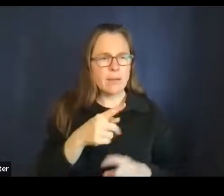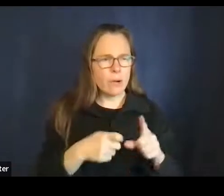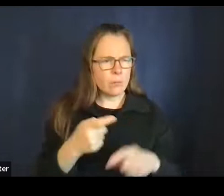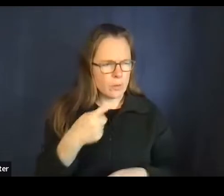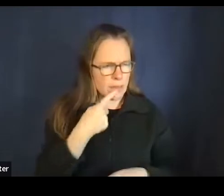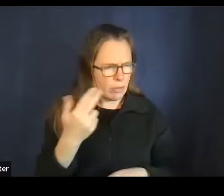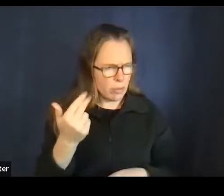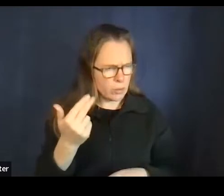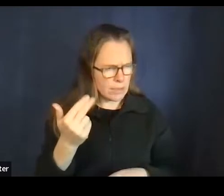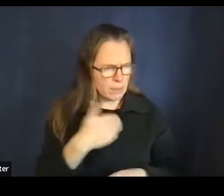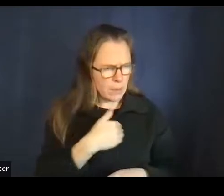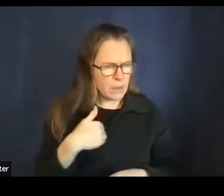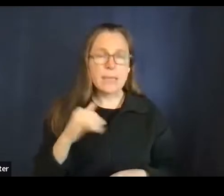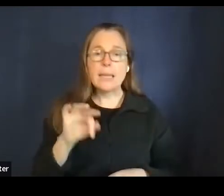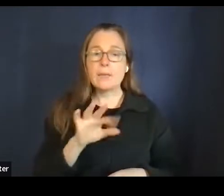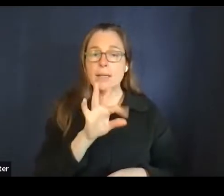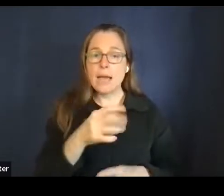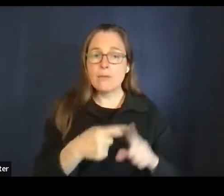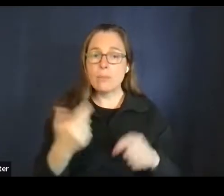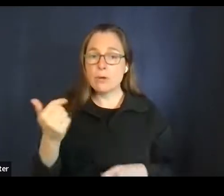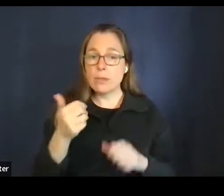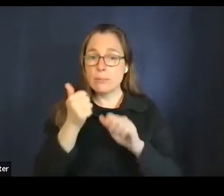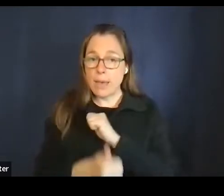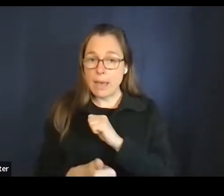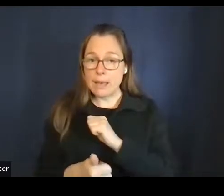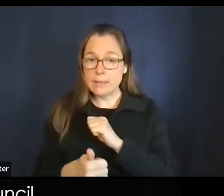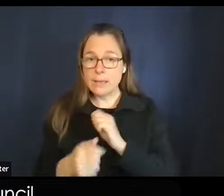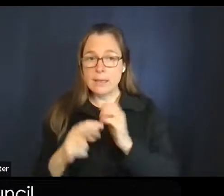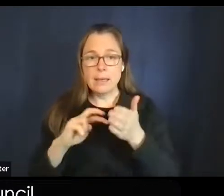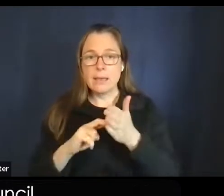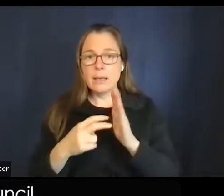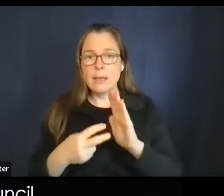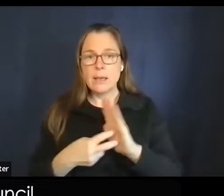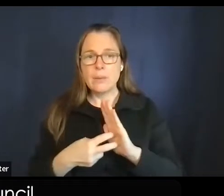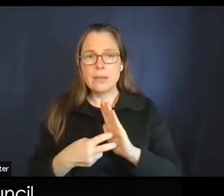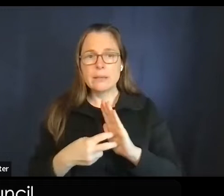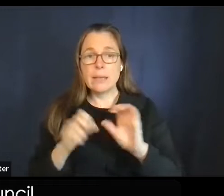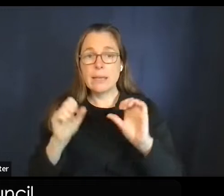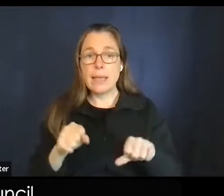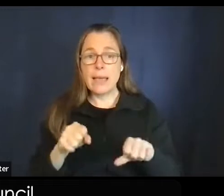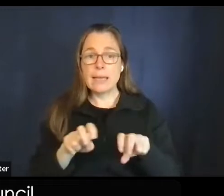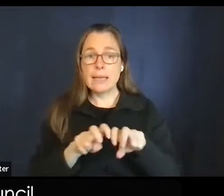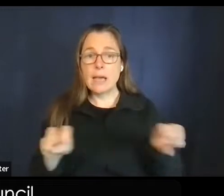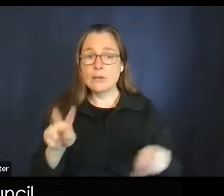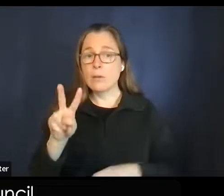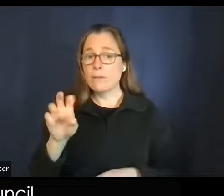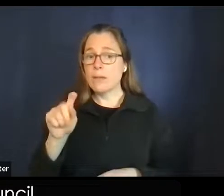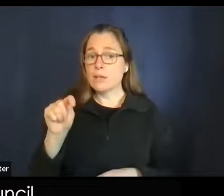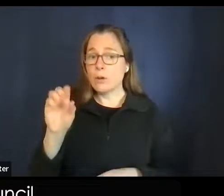Okay, it's nine out of 13 pass it, is there any ability to veto by council if they see these districts -- and again, this is sort of projection.